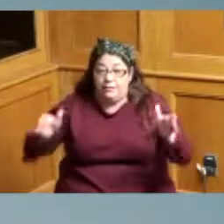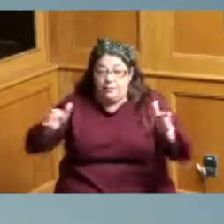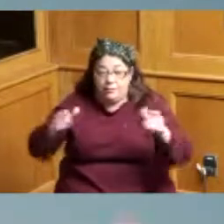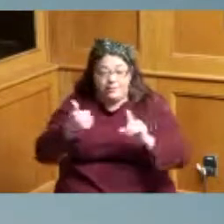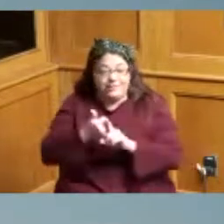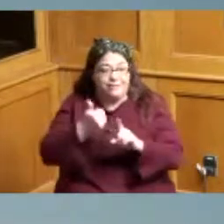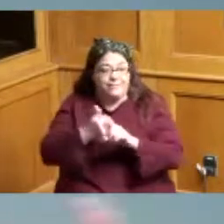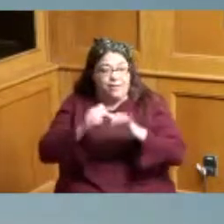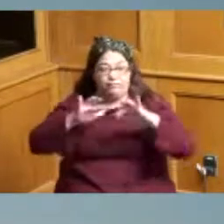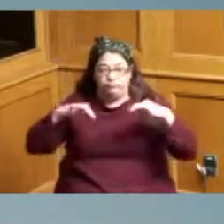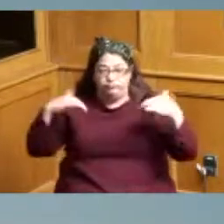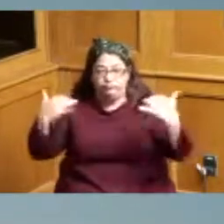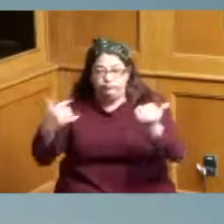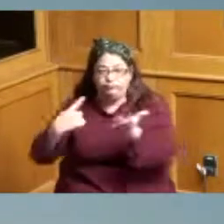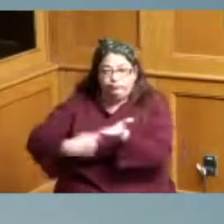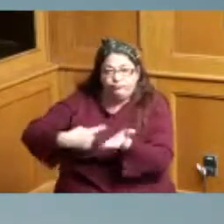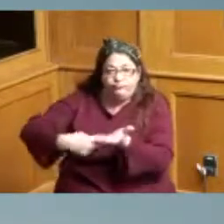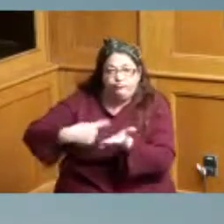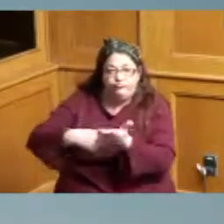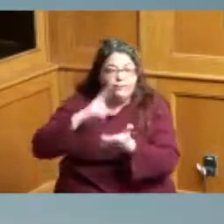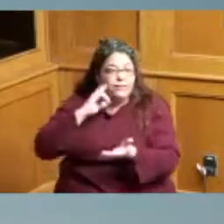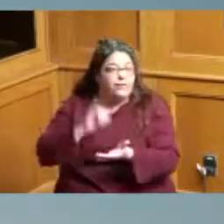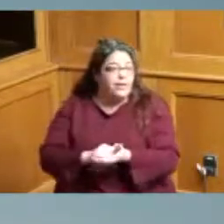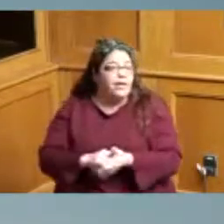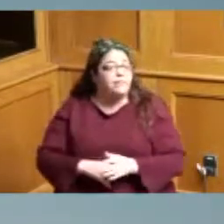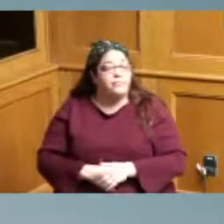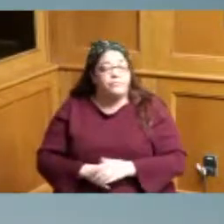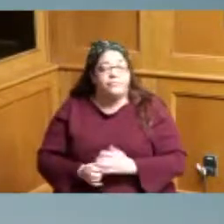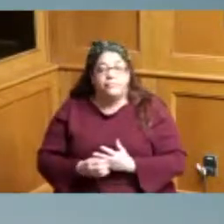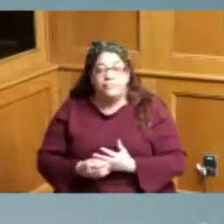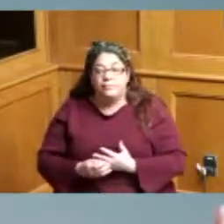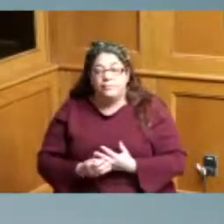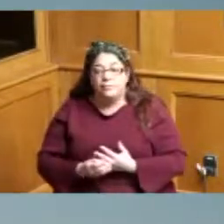been some different ideas out there we've heard about in the community but we're we're proceeding